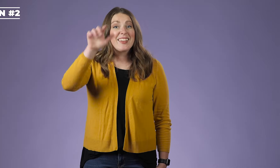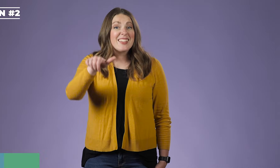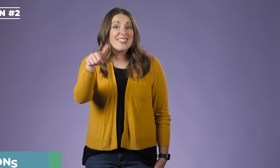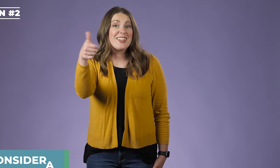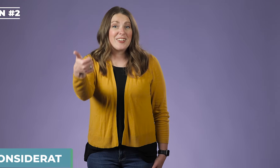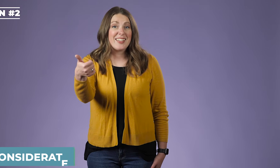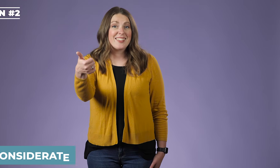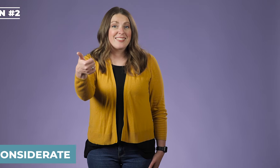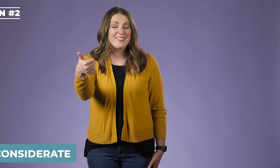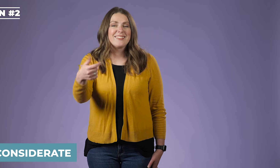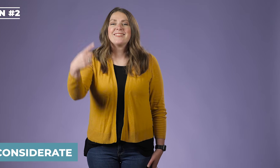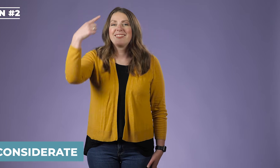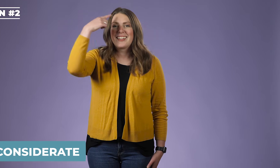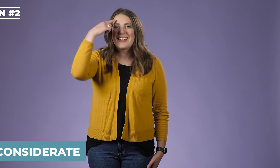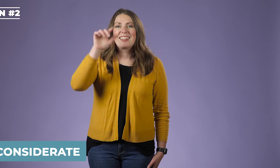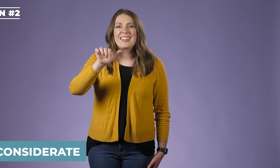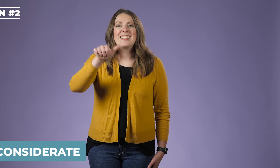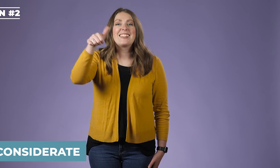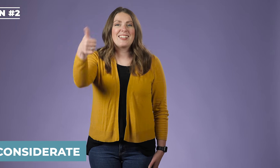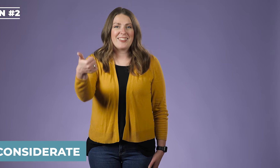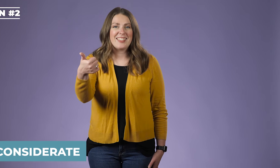Considerate, considerate.